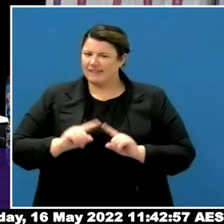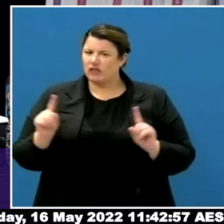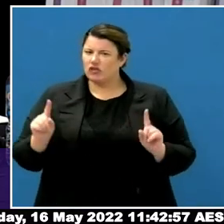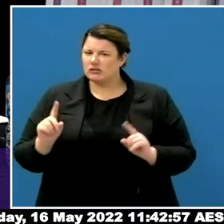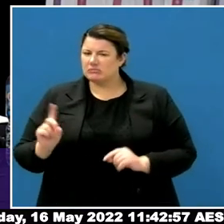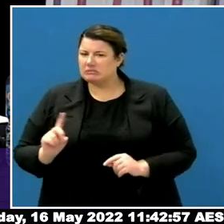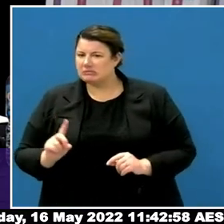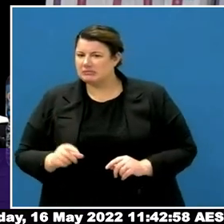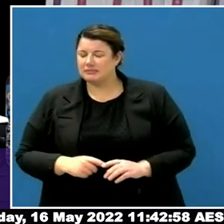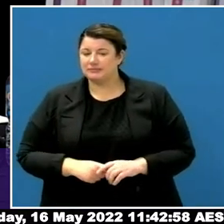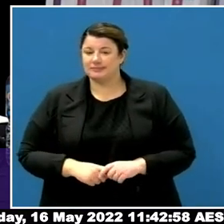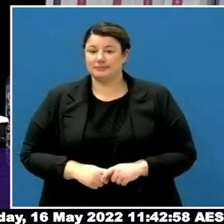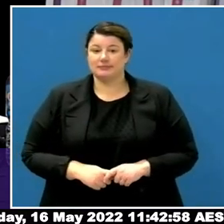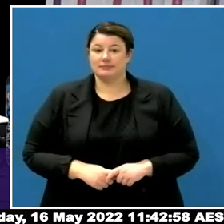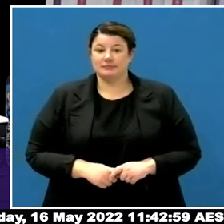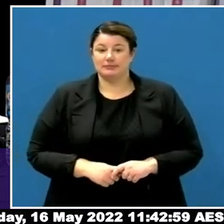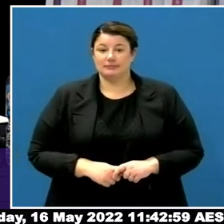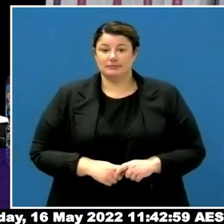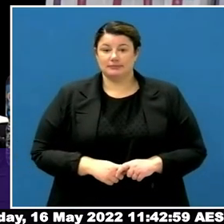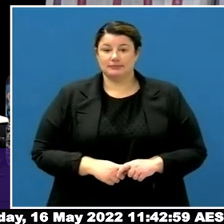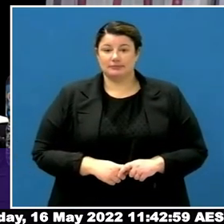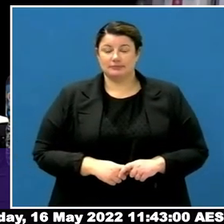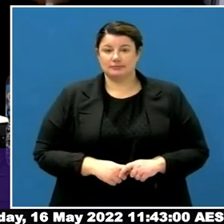I know it was in the January school holidays.